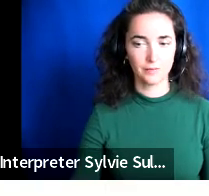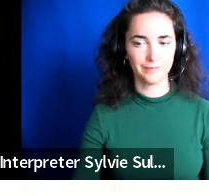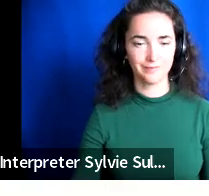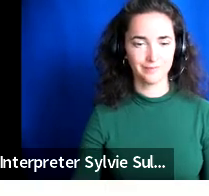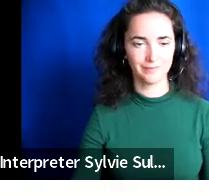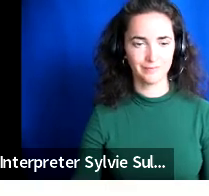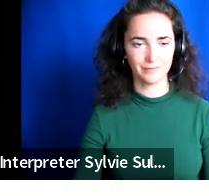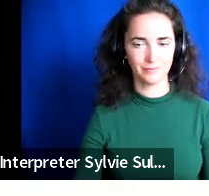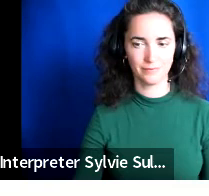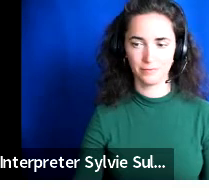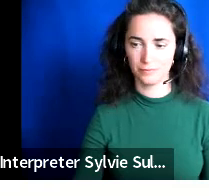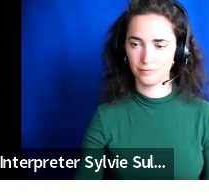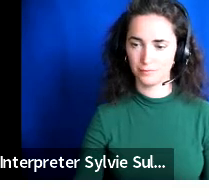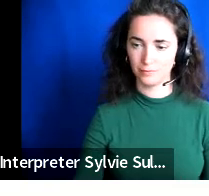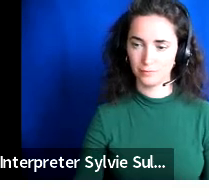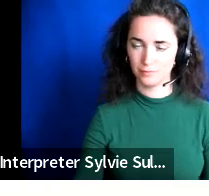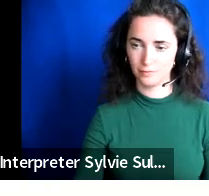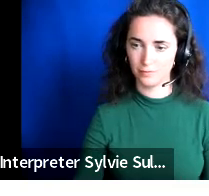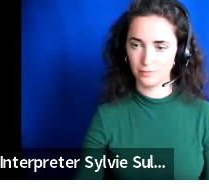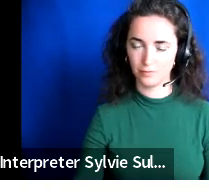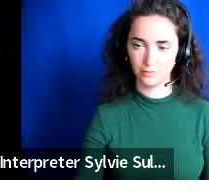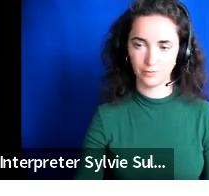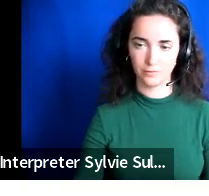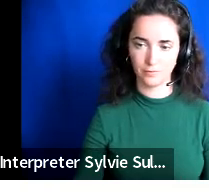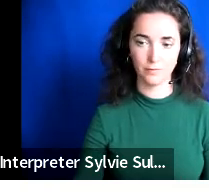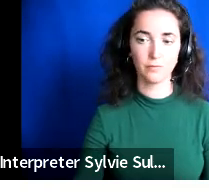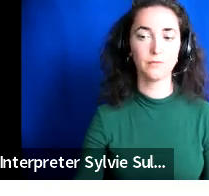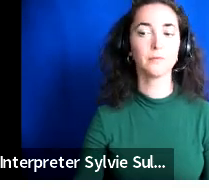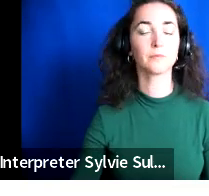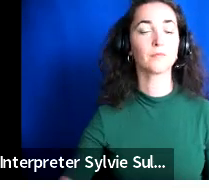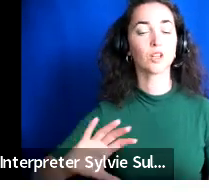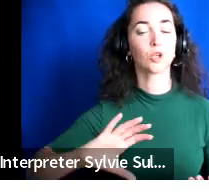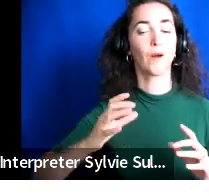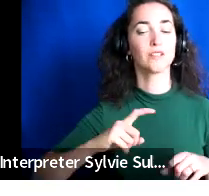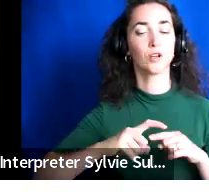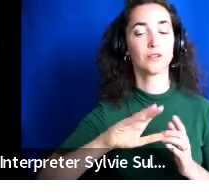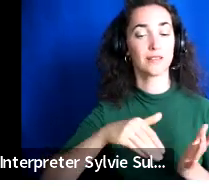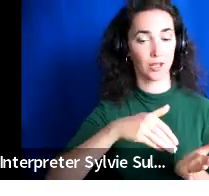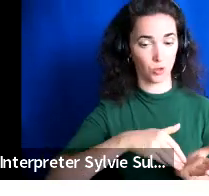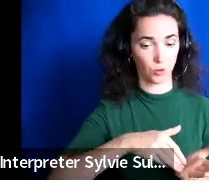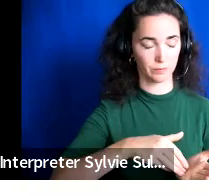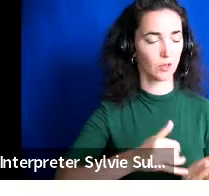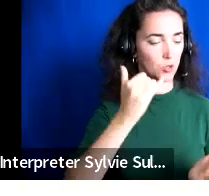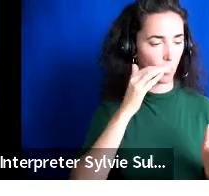So a crisis center, a crisis call center is a resource for individuals going through mental health prices.